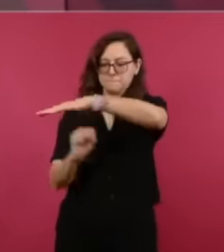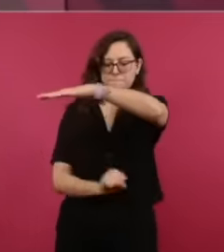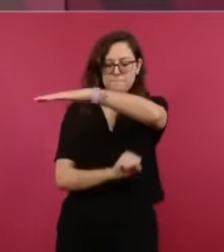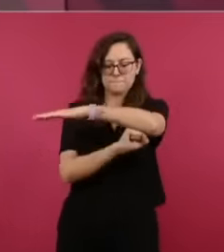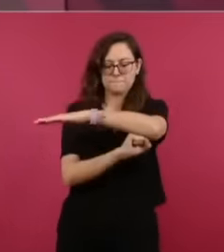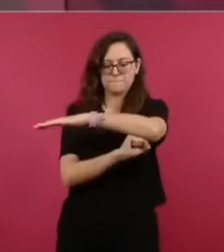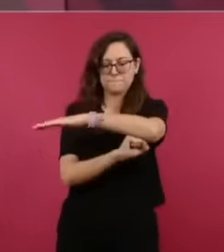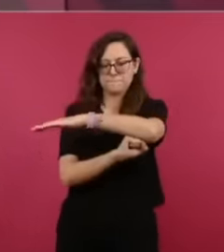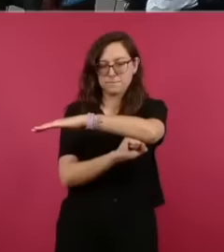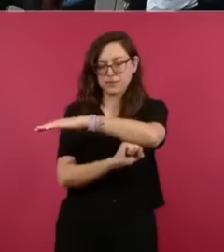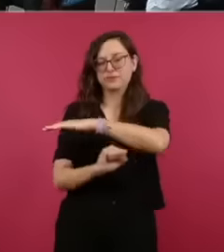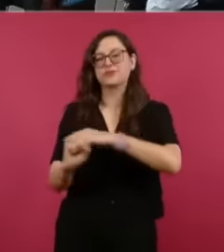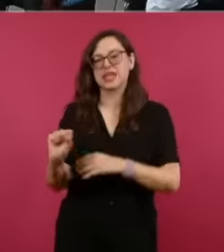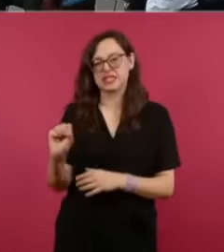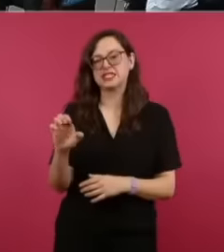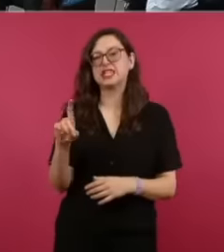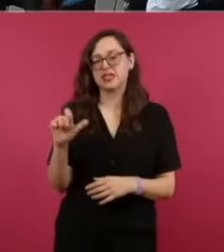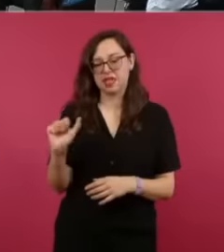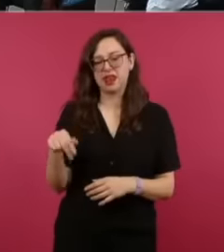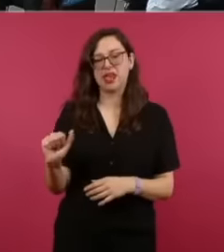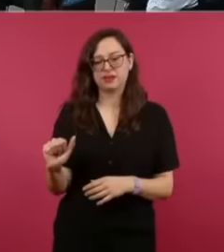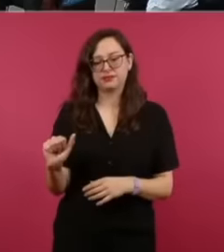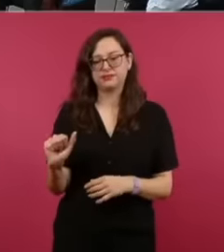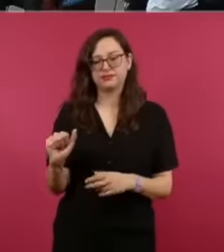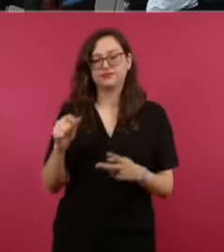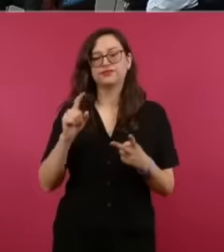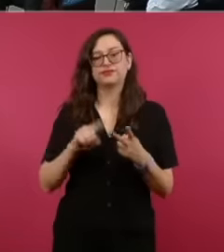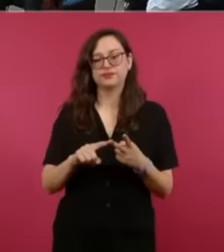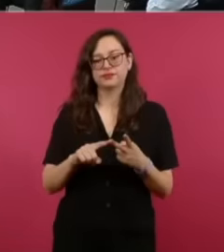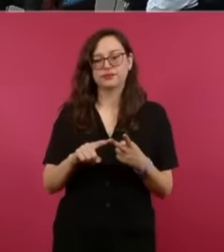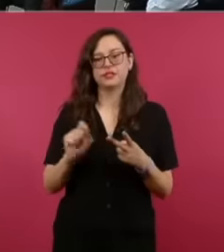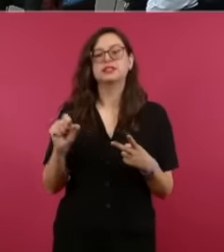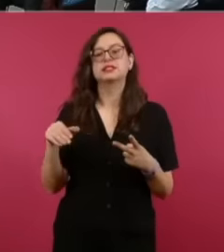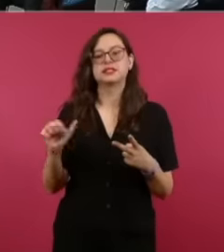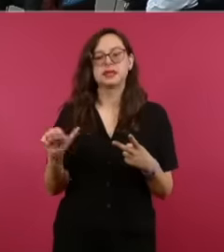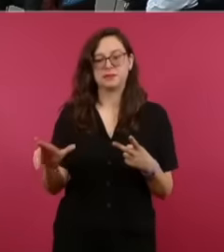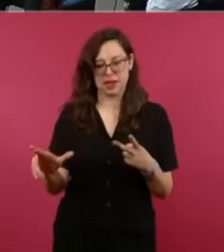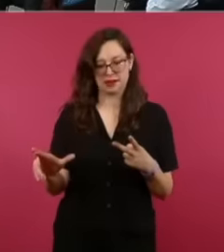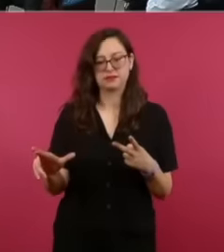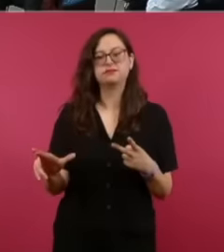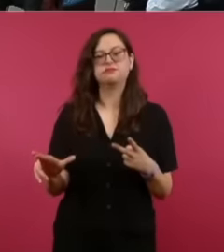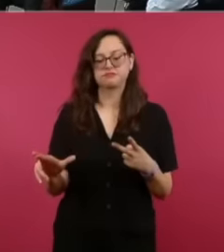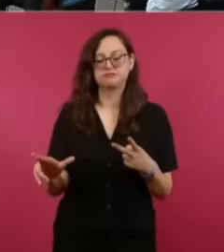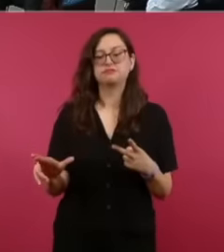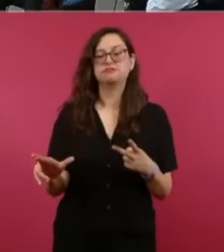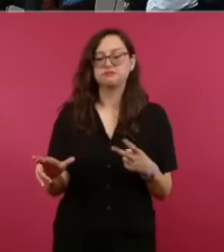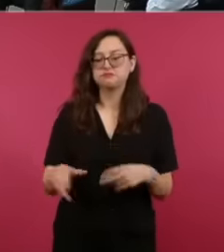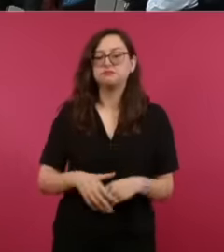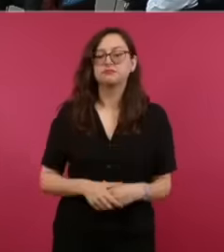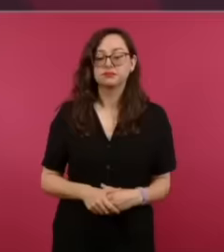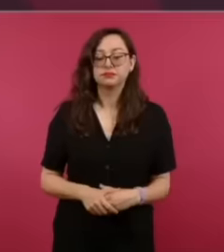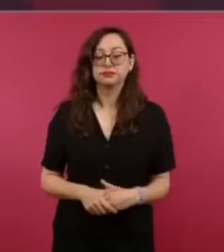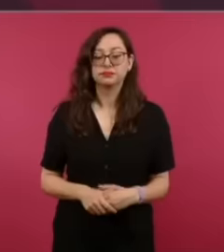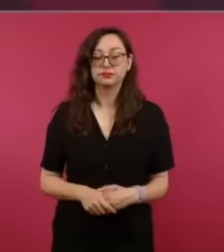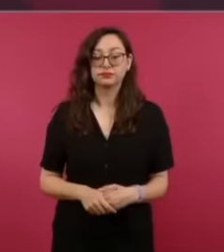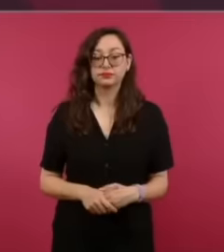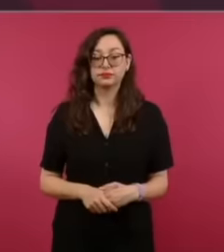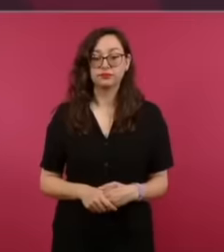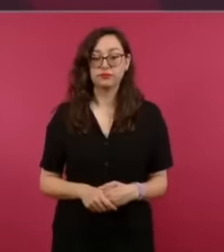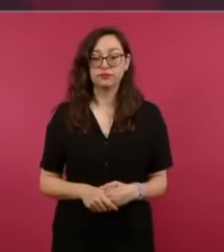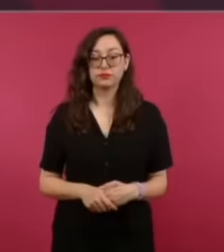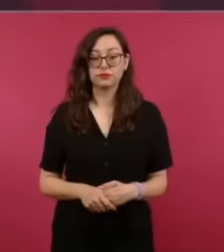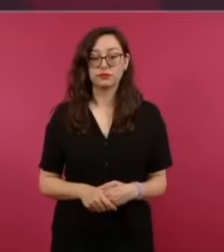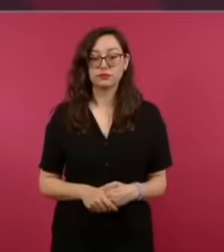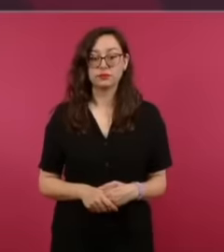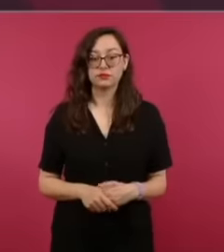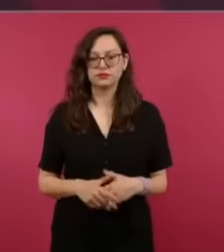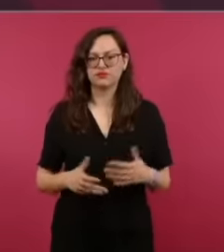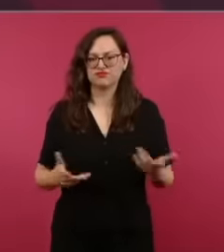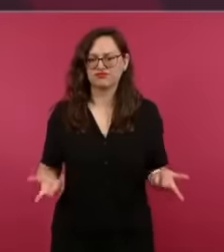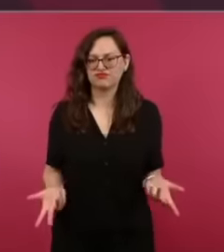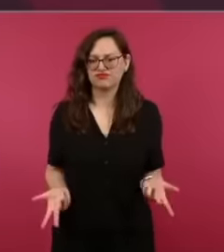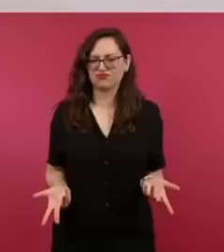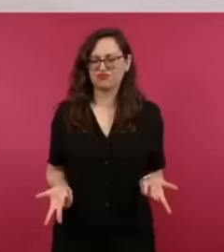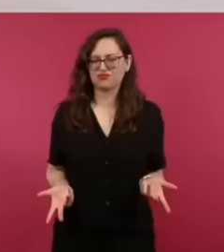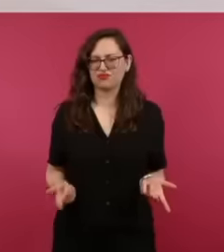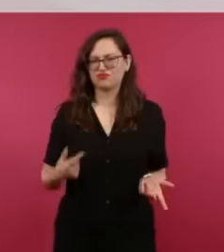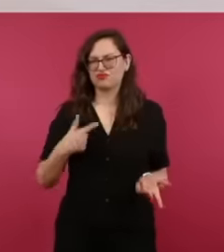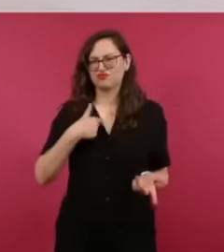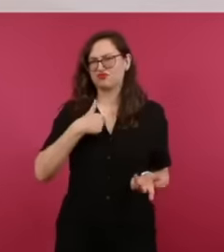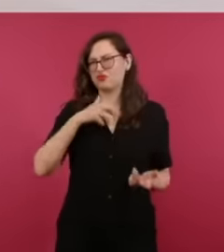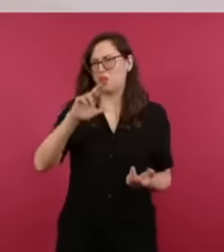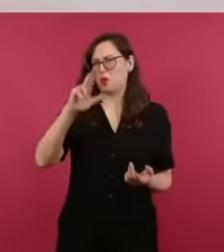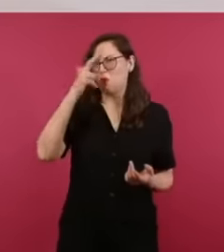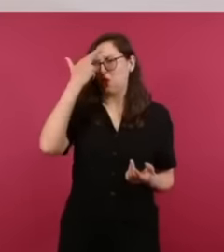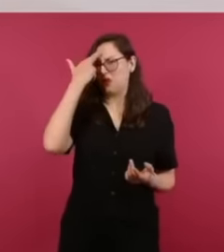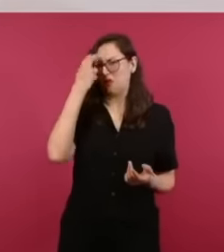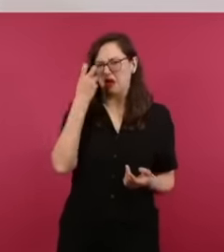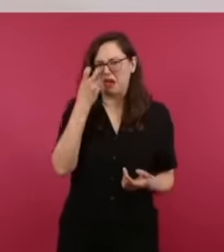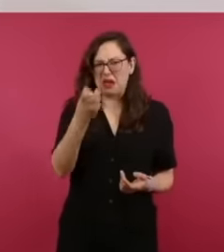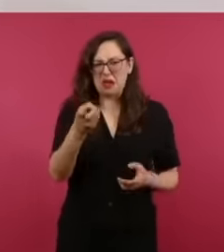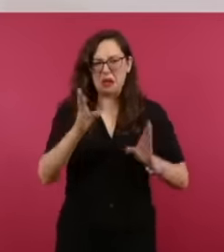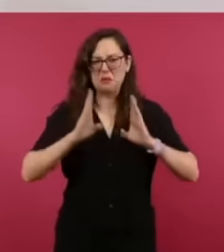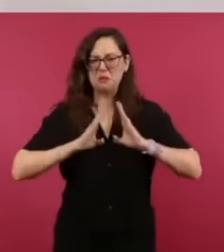Defense. So I don't think I said that, but in the case that has said it,